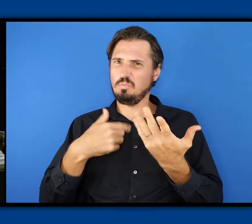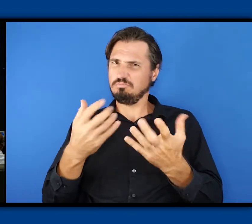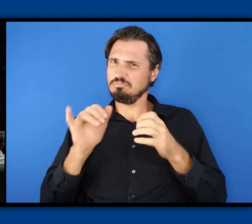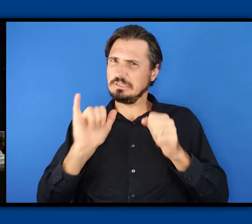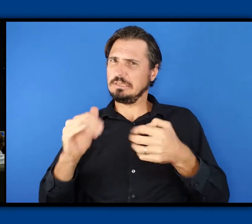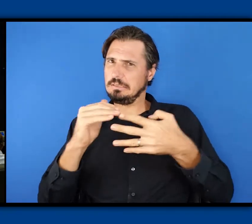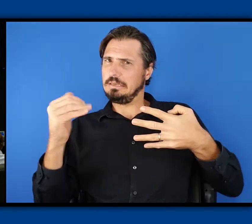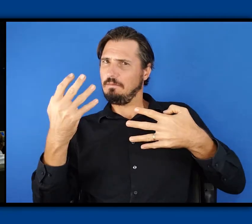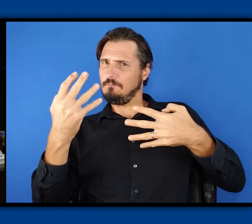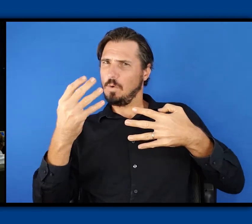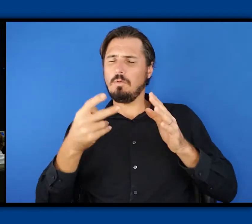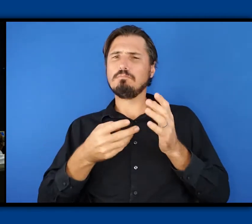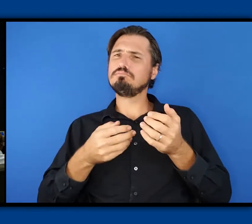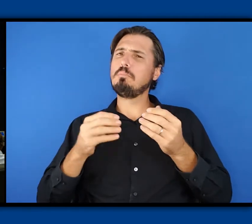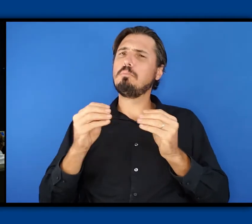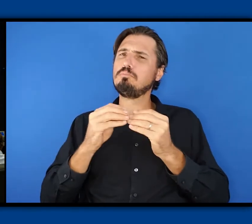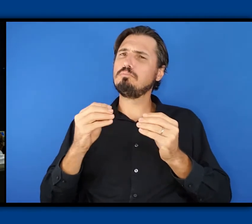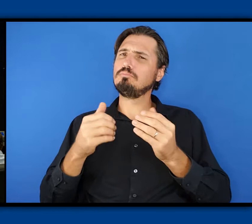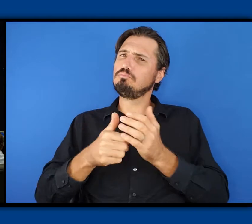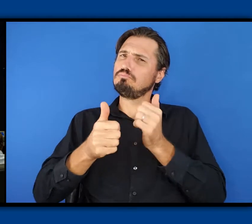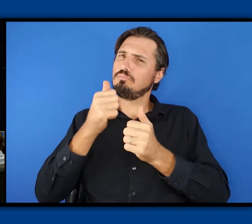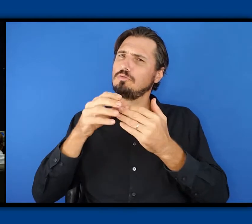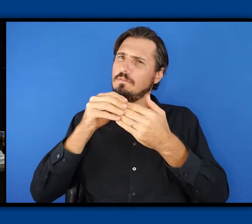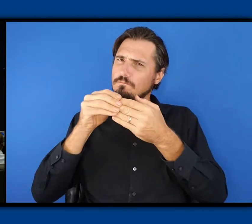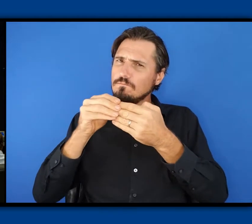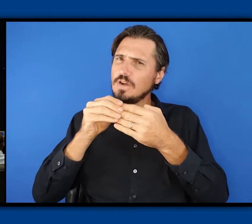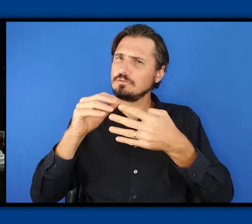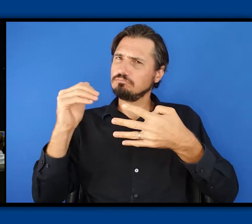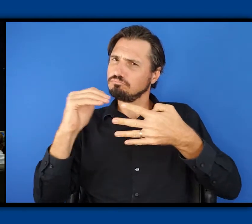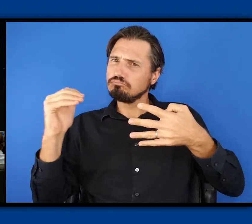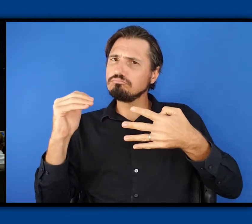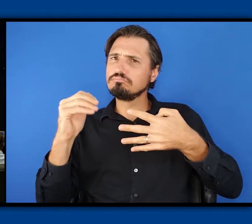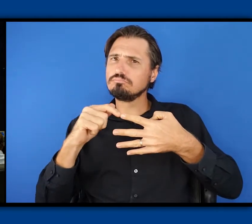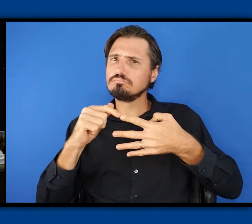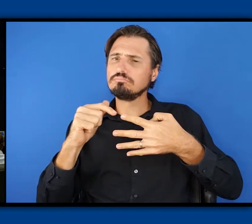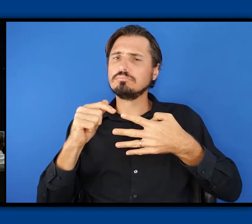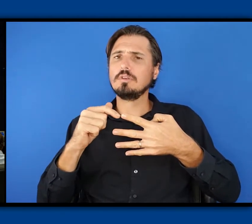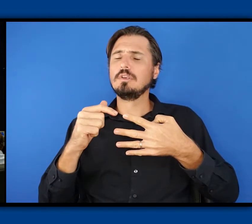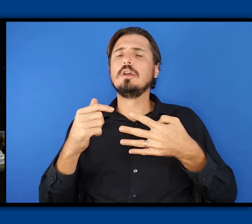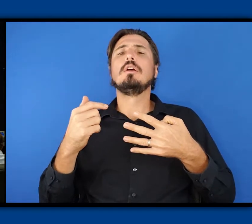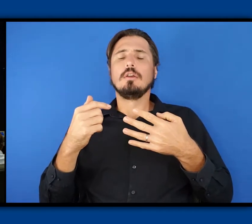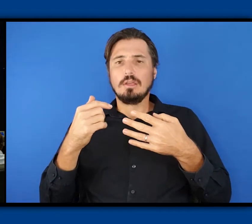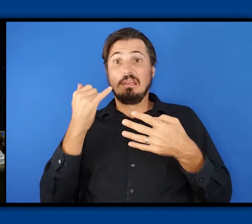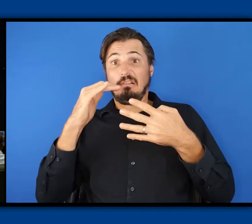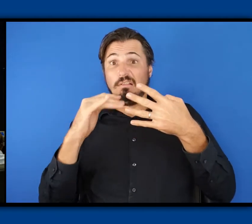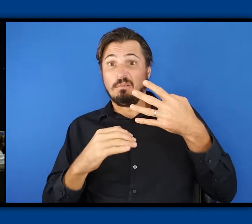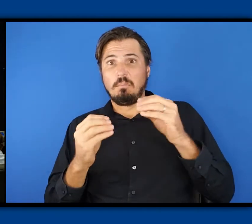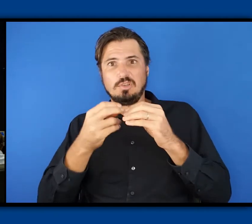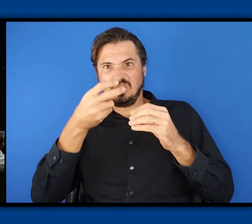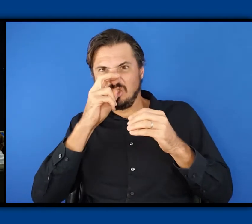The suspension on the Safe Travels program is intended to be temporary, and we fully expect there will be modifications.